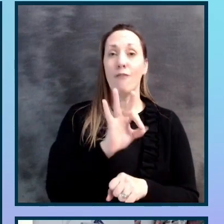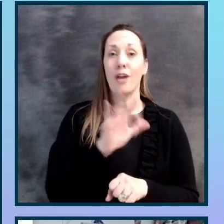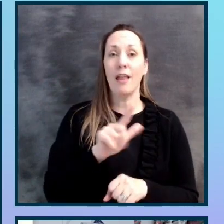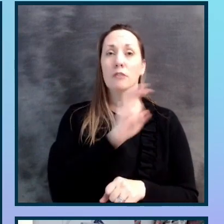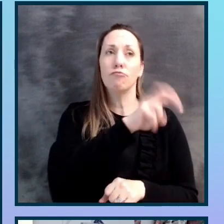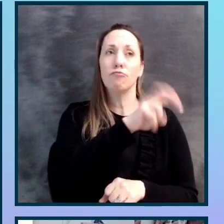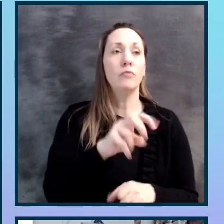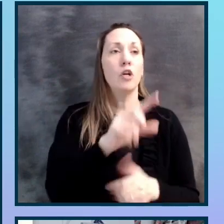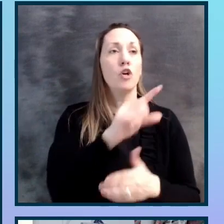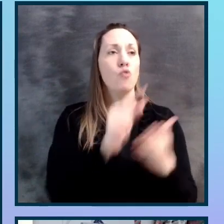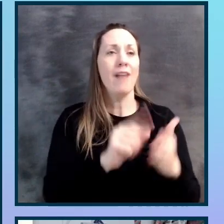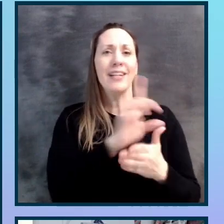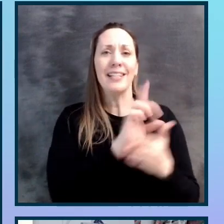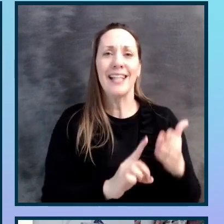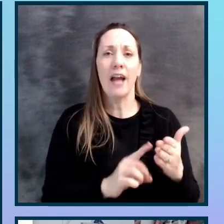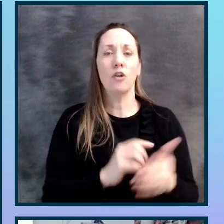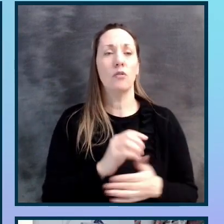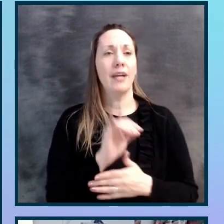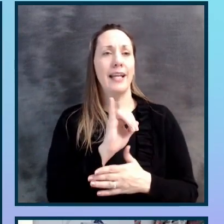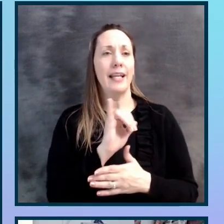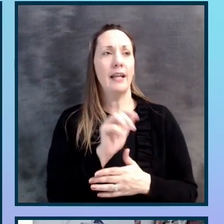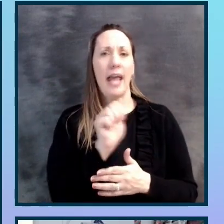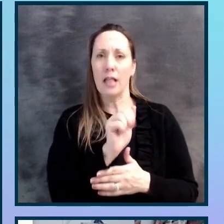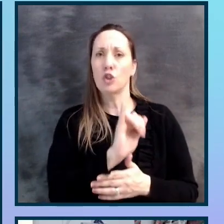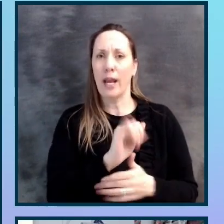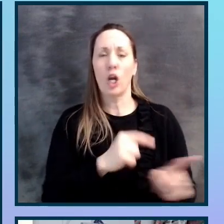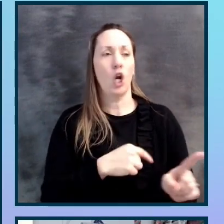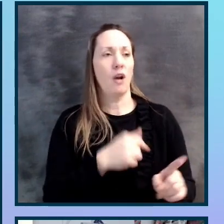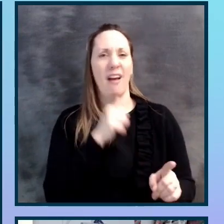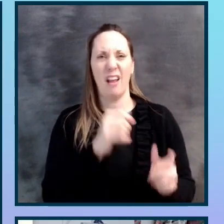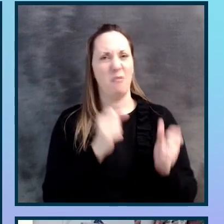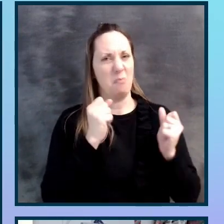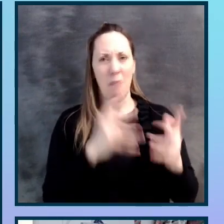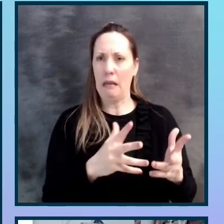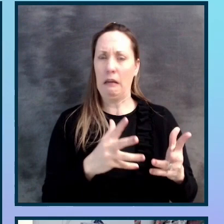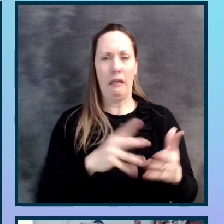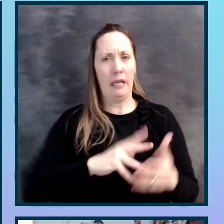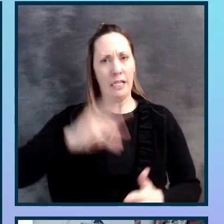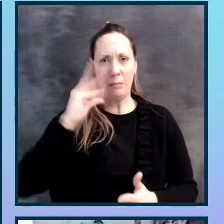and illustrator and had very little experience with issues around digital accessibility.